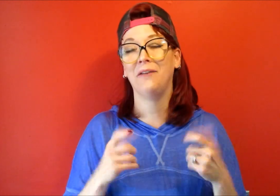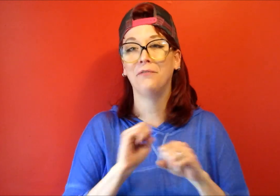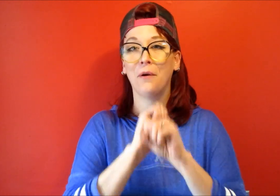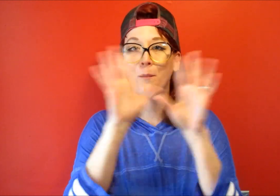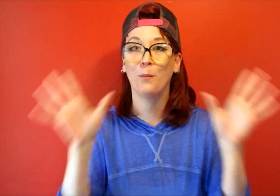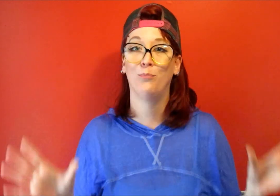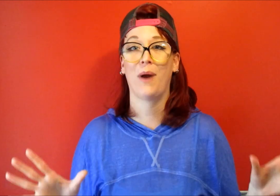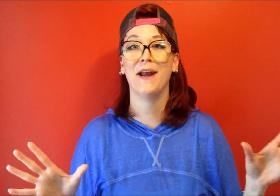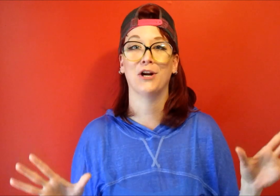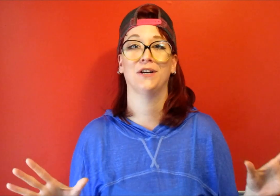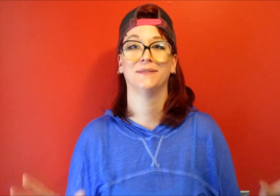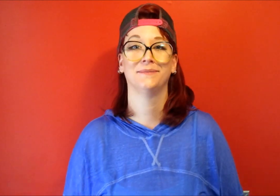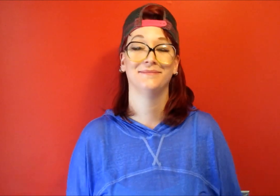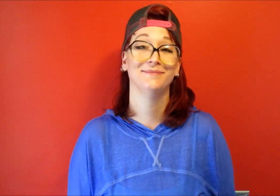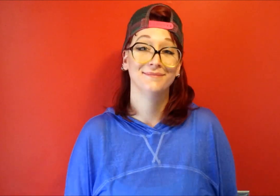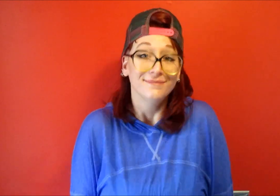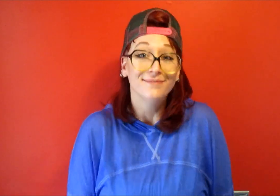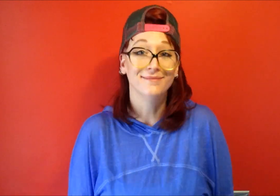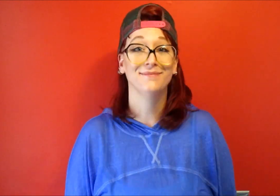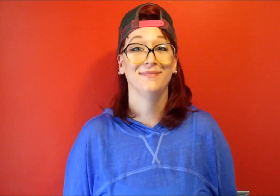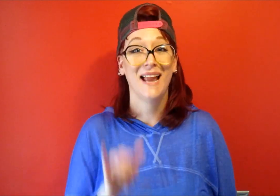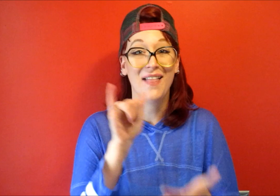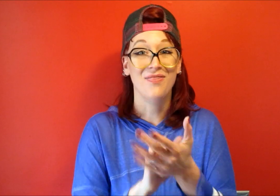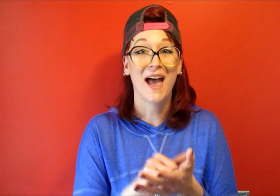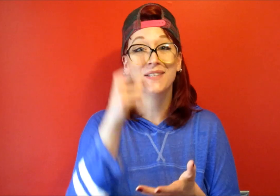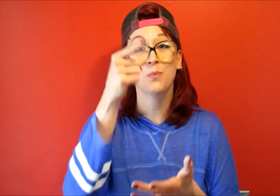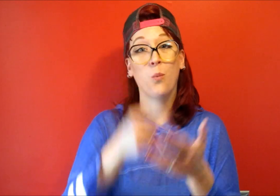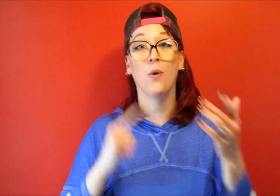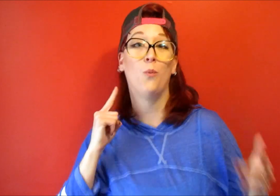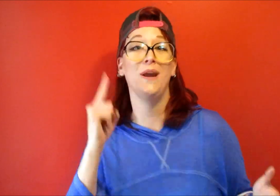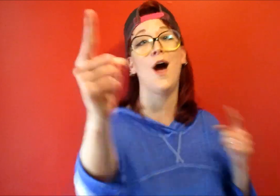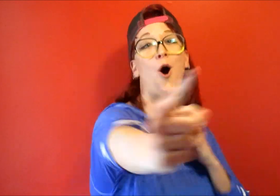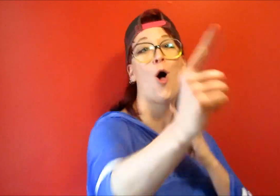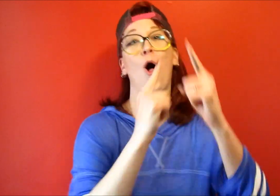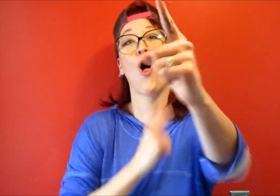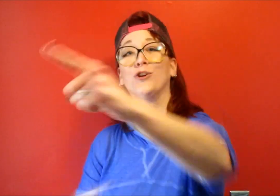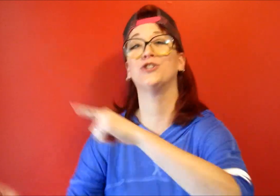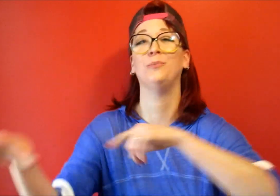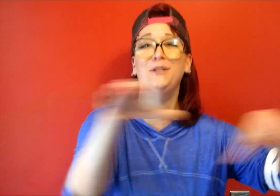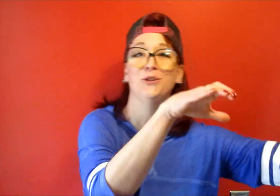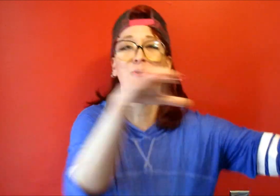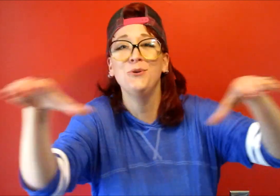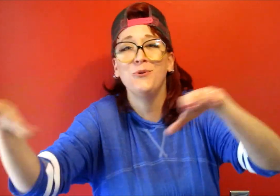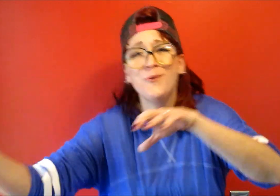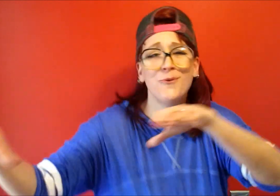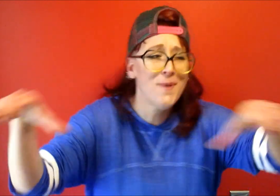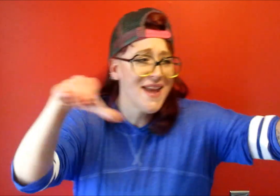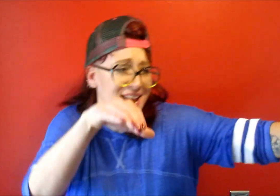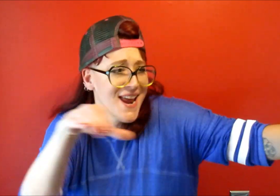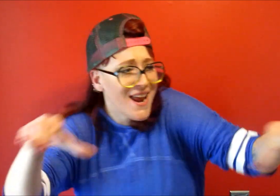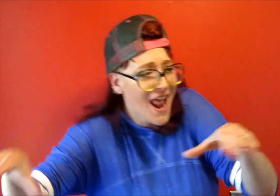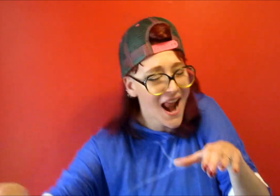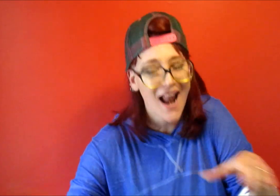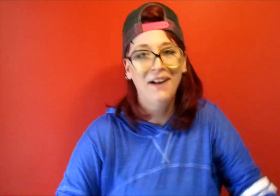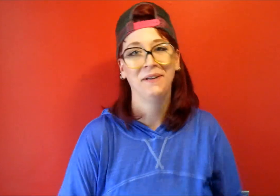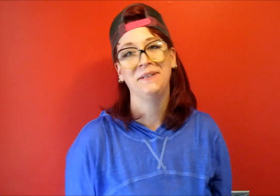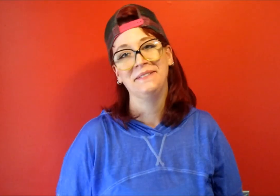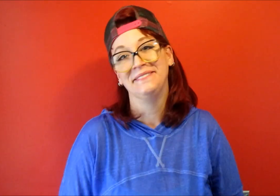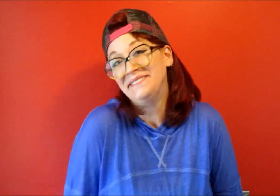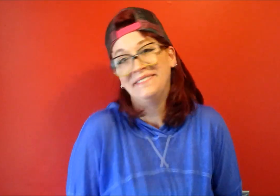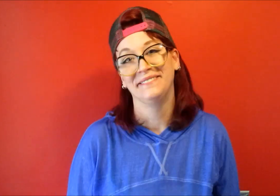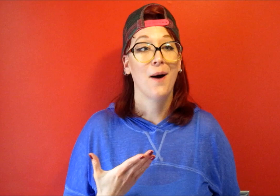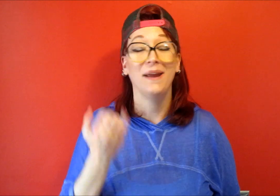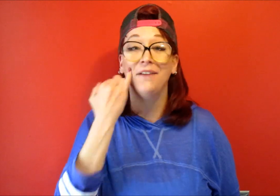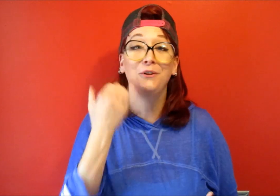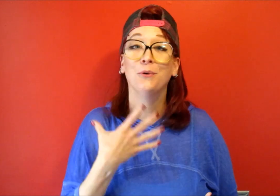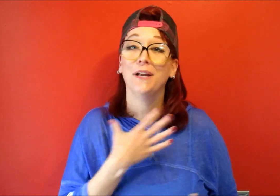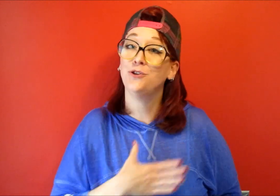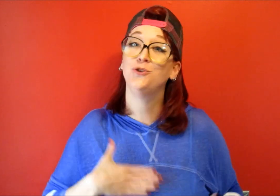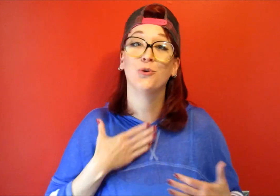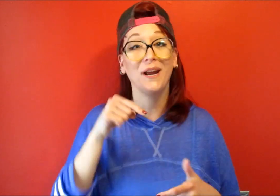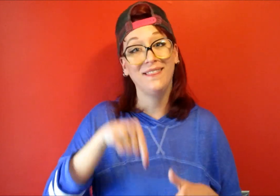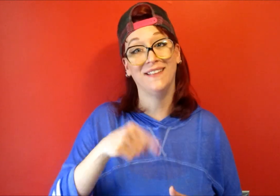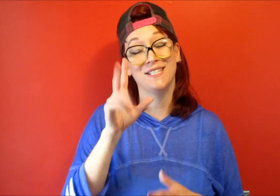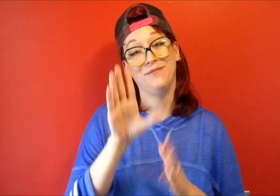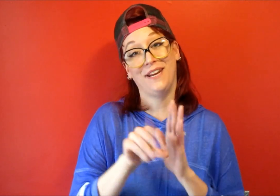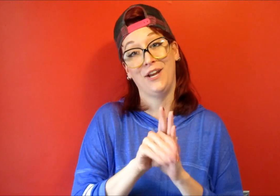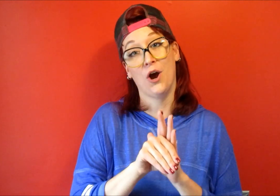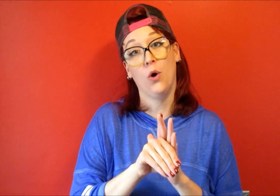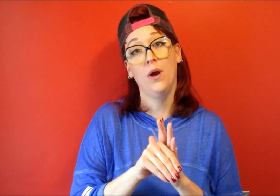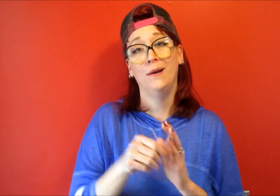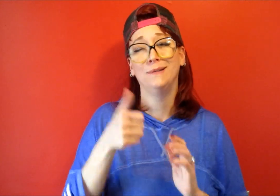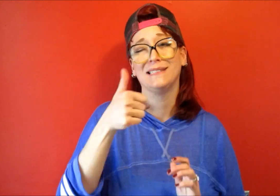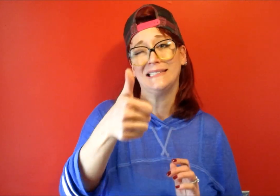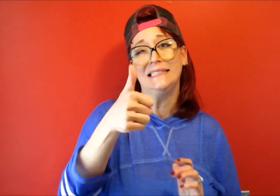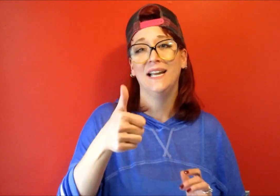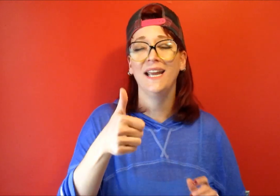brighter and that's what we all should be doing if you enjoyed this video hit